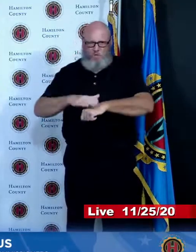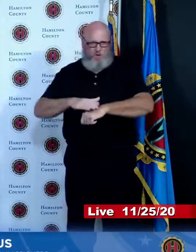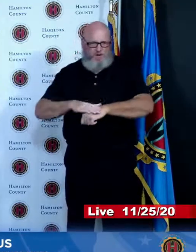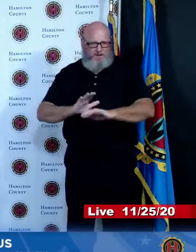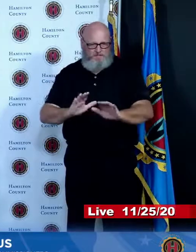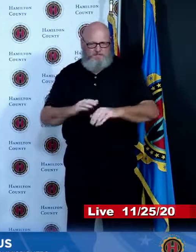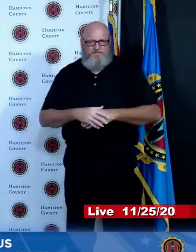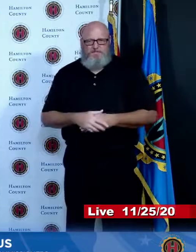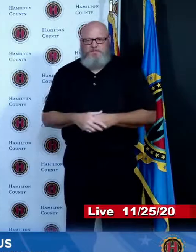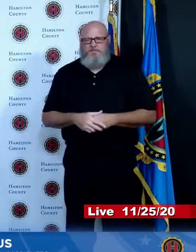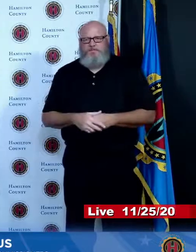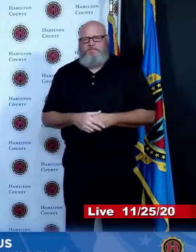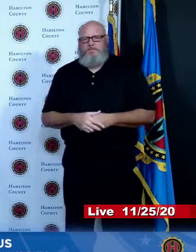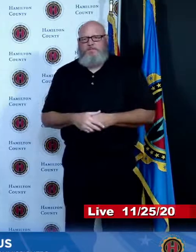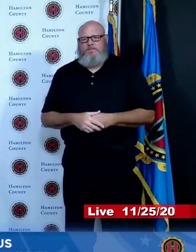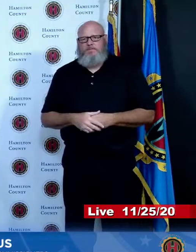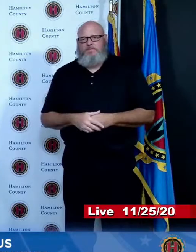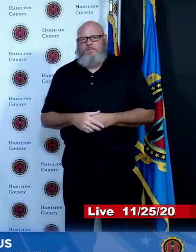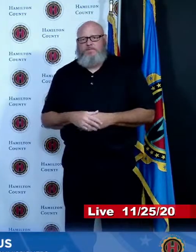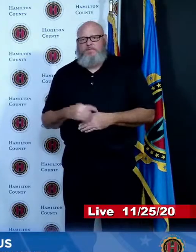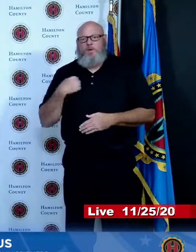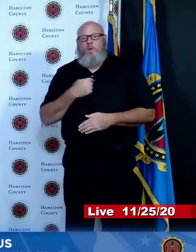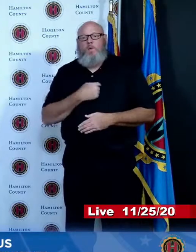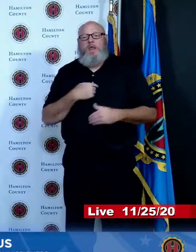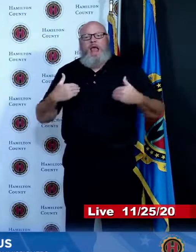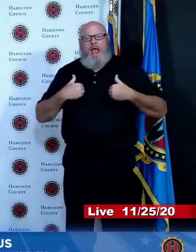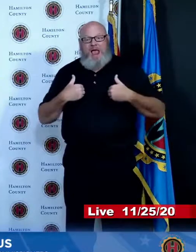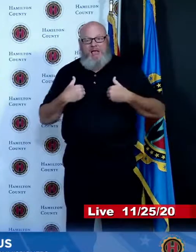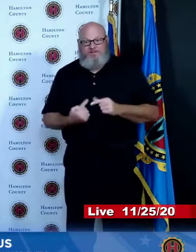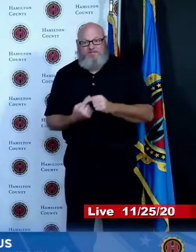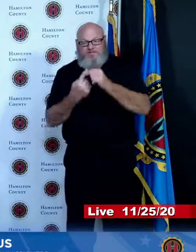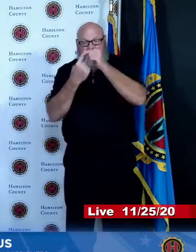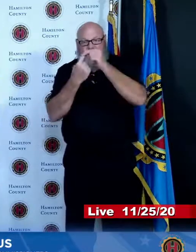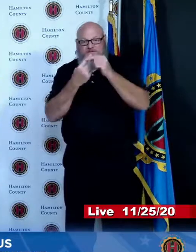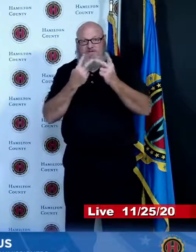a special guest but we've got an additional guest this morning her name is Dr Megan Rich